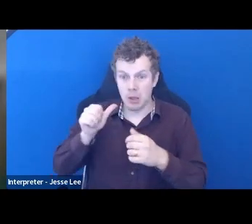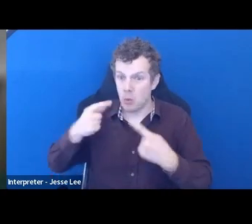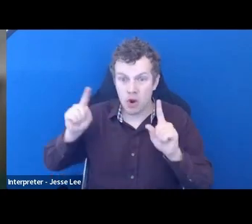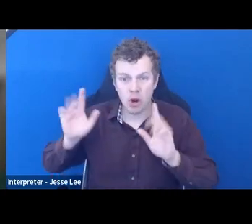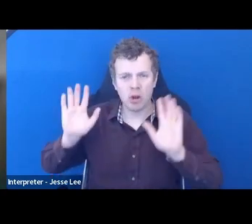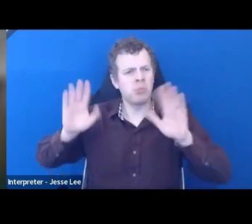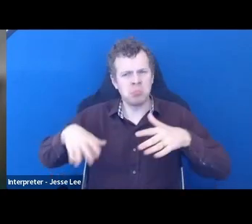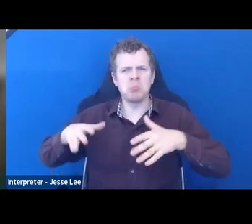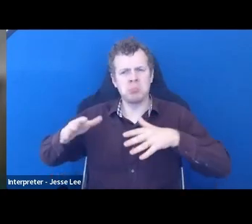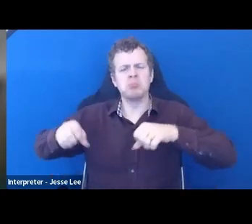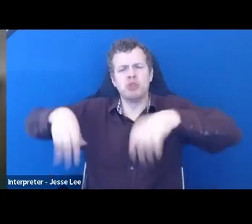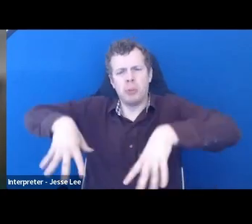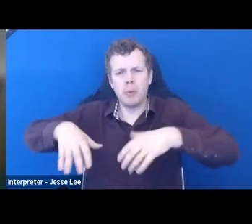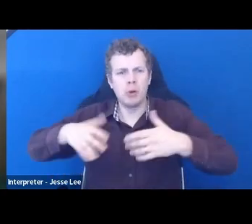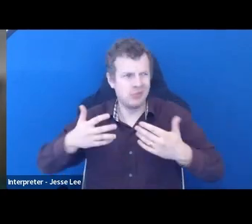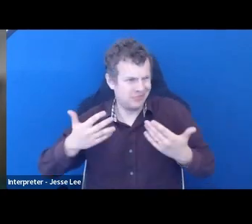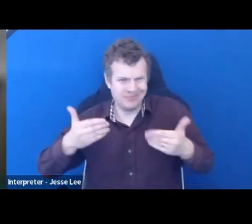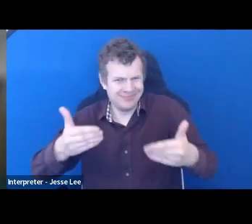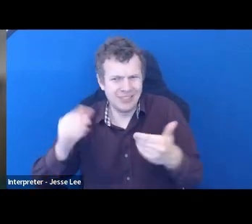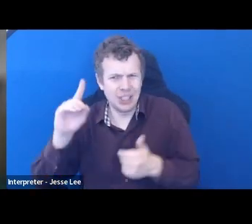And so that's something to kind of think about as a clinician.